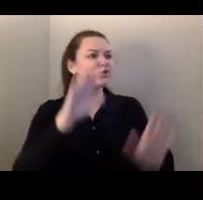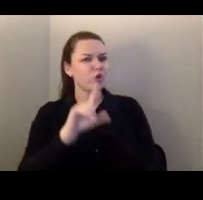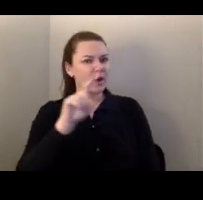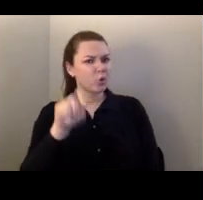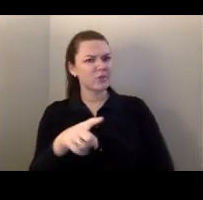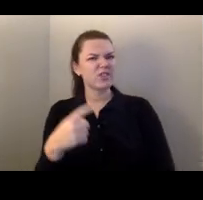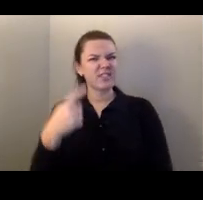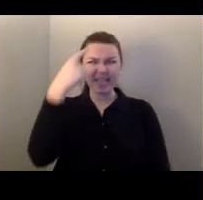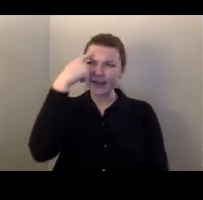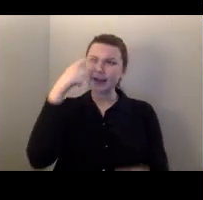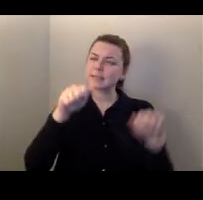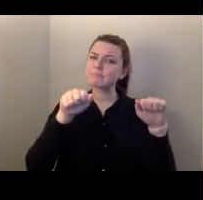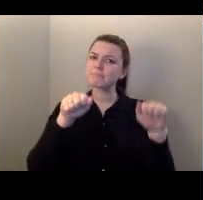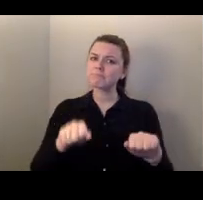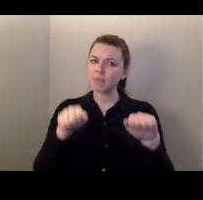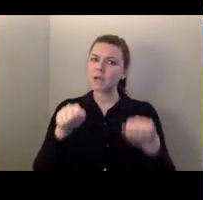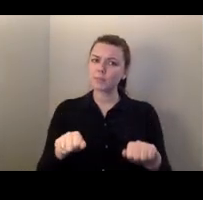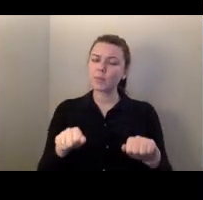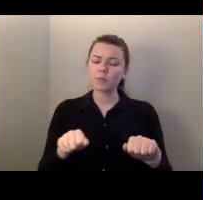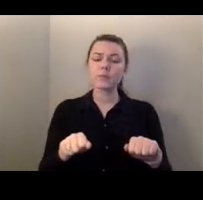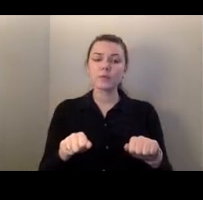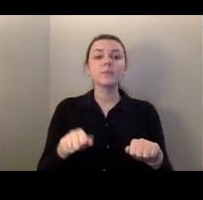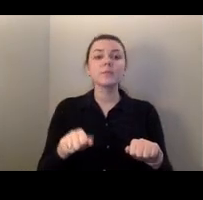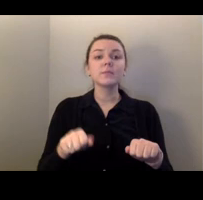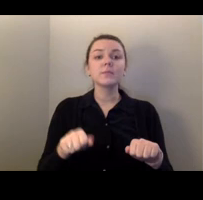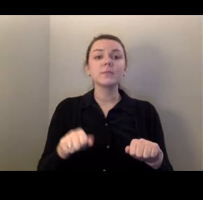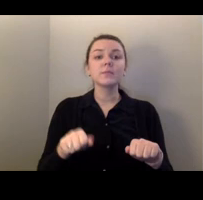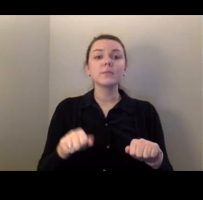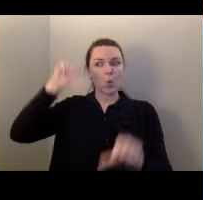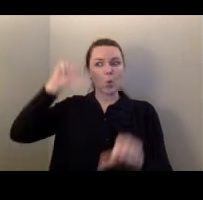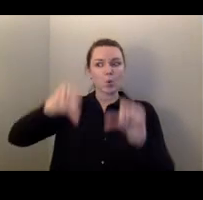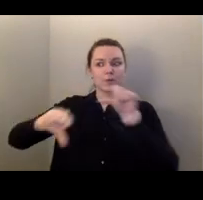I know that scientists have actually been cultivating